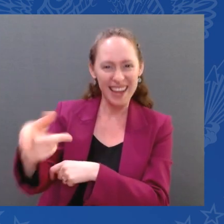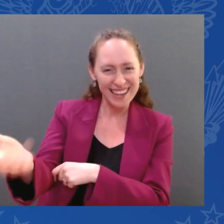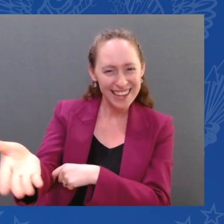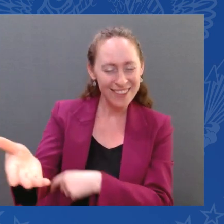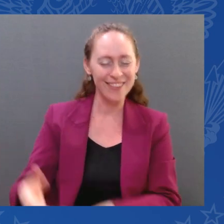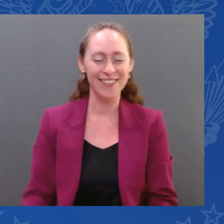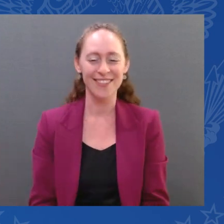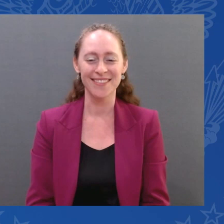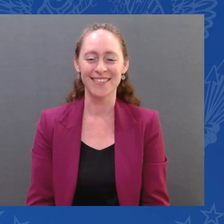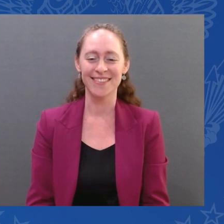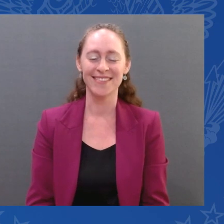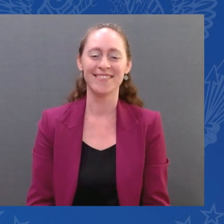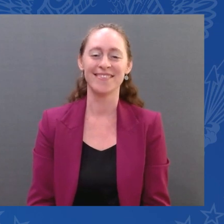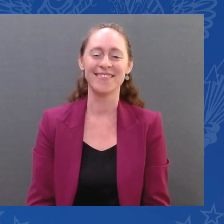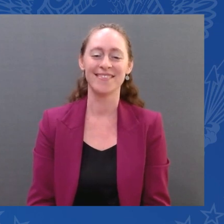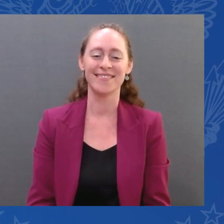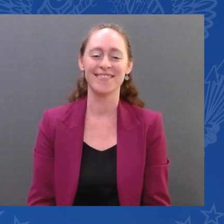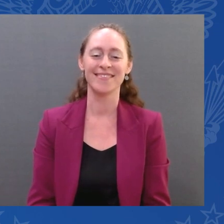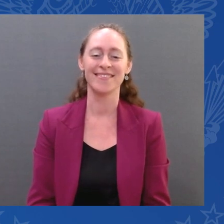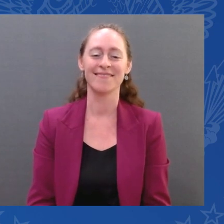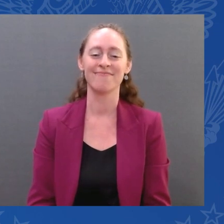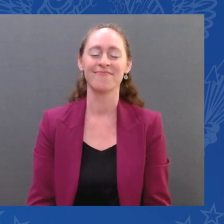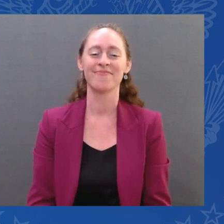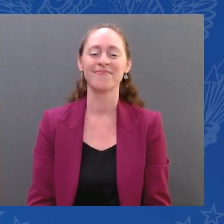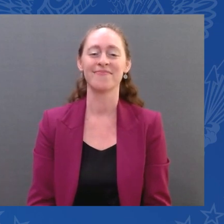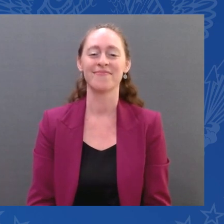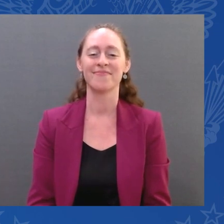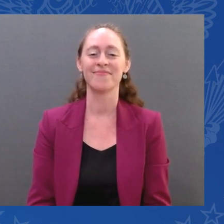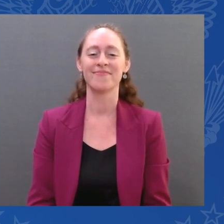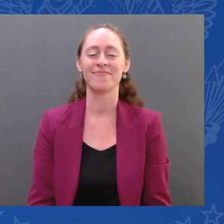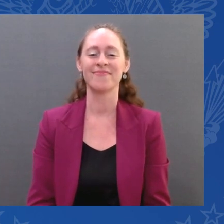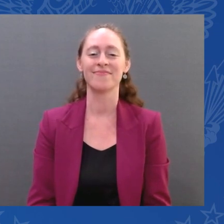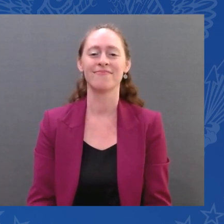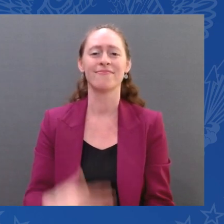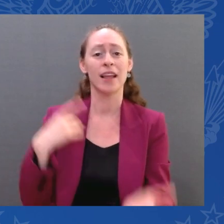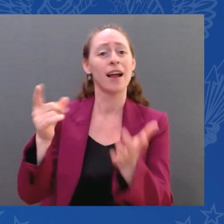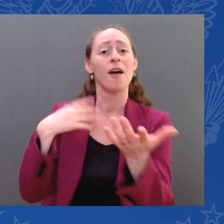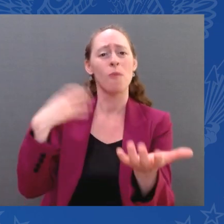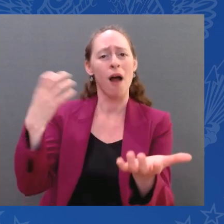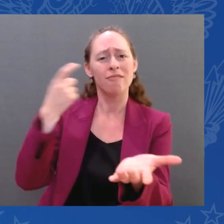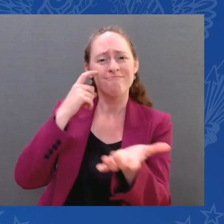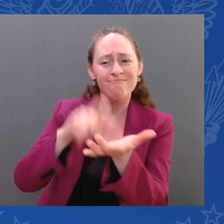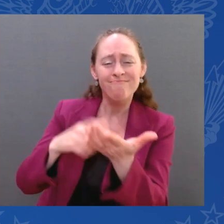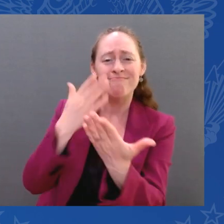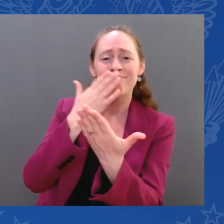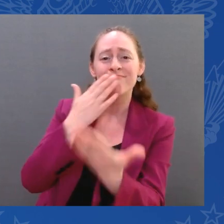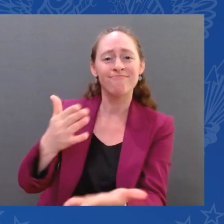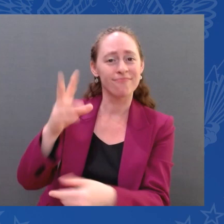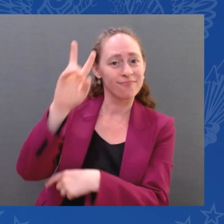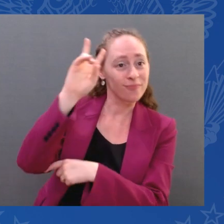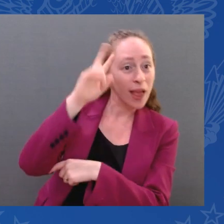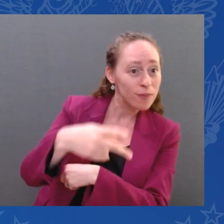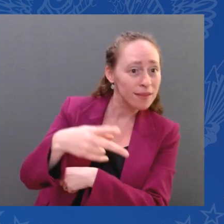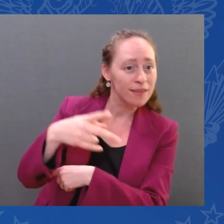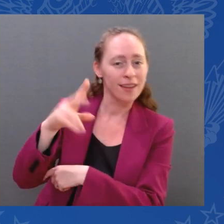for allowing us to join them -- no, for joining us here. But it is always a pleasure when we get to hang out together.